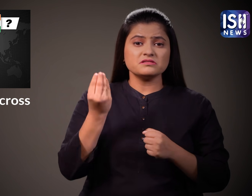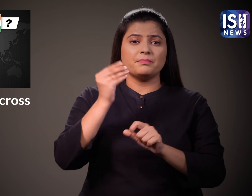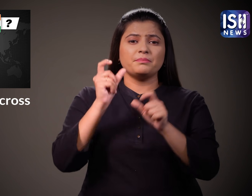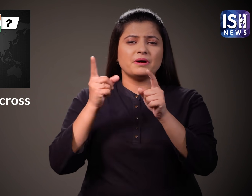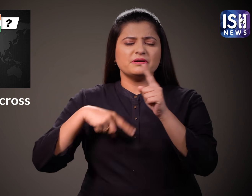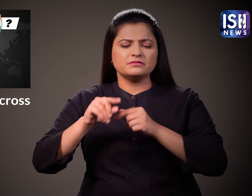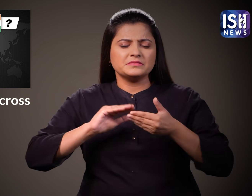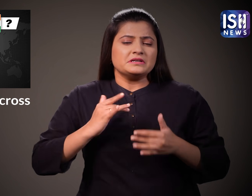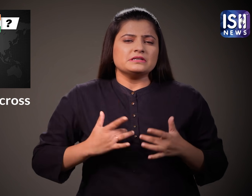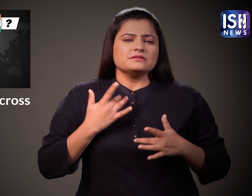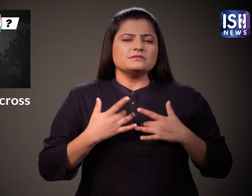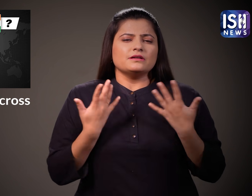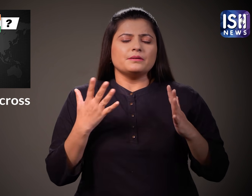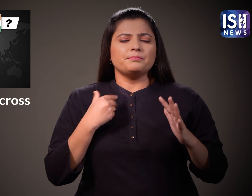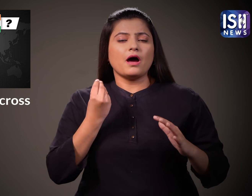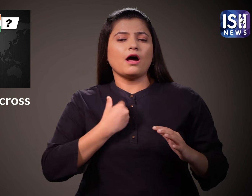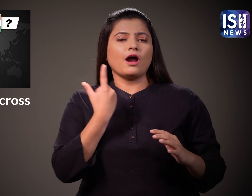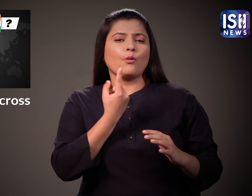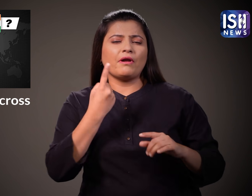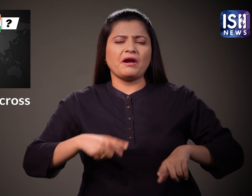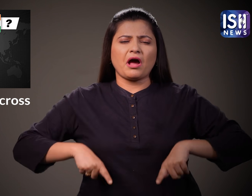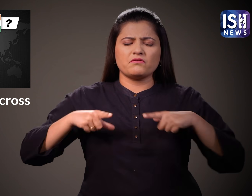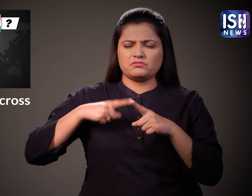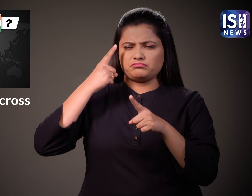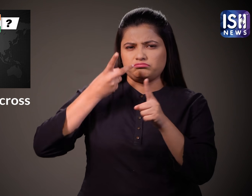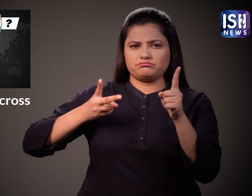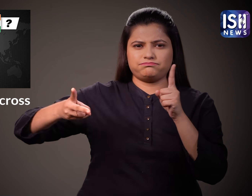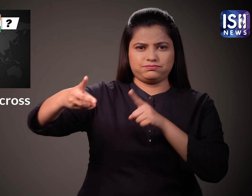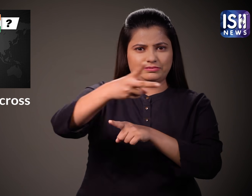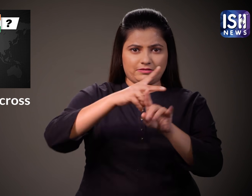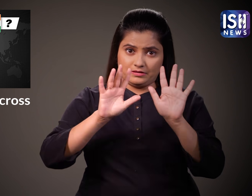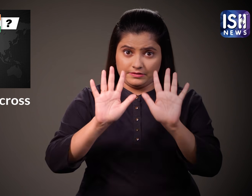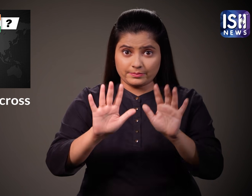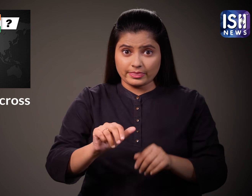Some are not interested in marriage and prefer to be alone.